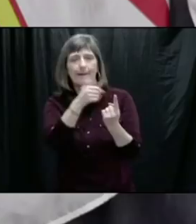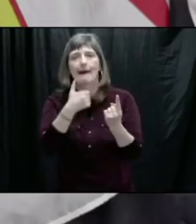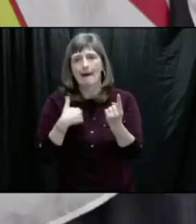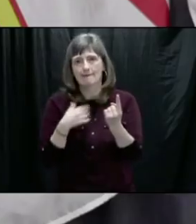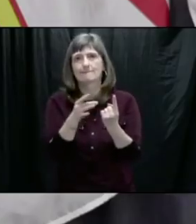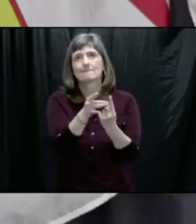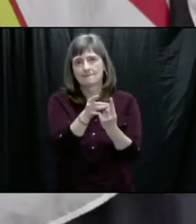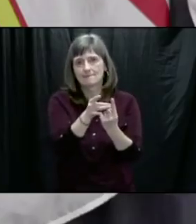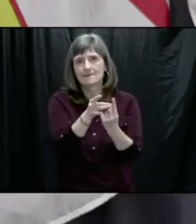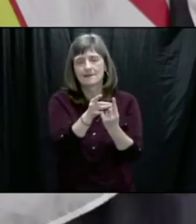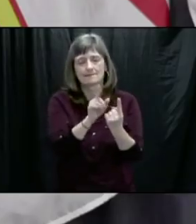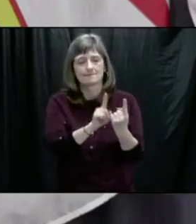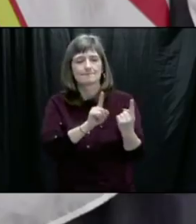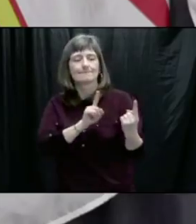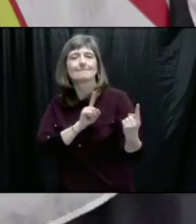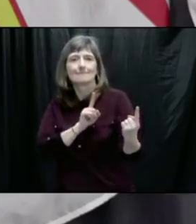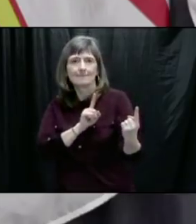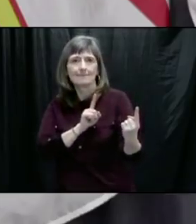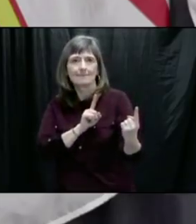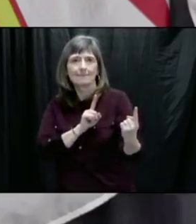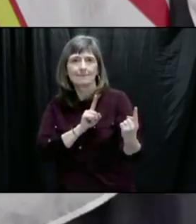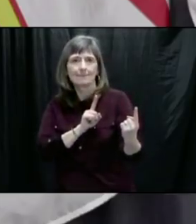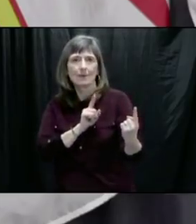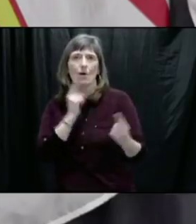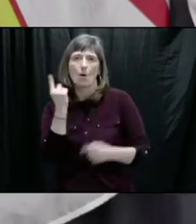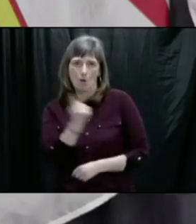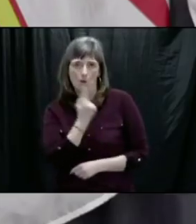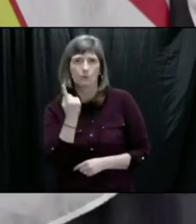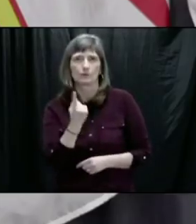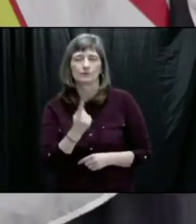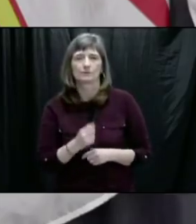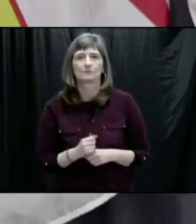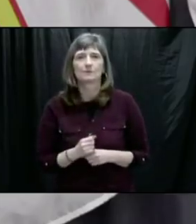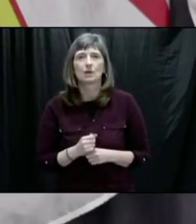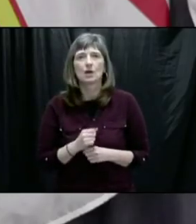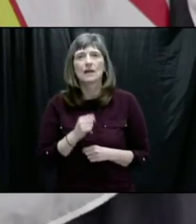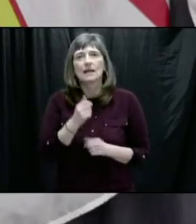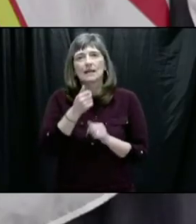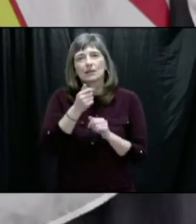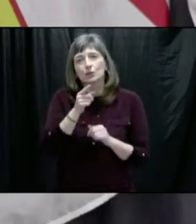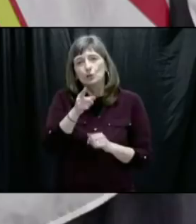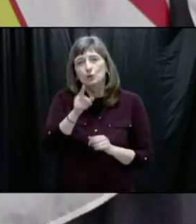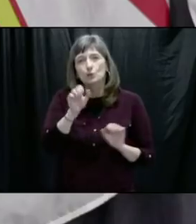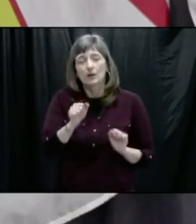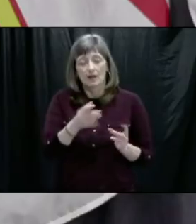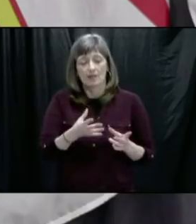YOU HAVE TO ACT AS THOUGH THE PERSON IN FRONT OF YOU HAS THE VIRUS, BECAUSE THEY MIGHT. YOU ARE ONLY ONE STEP AWAY FROM